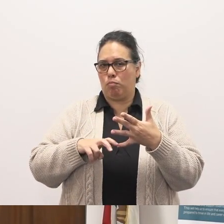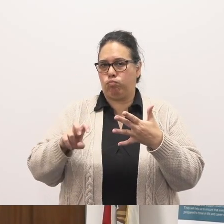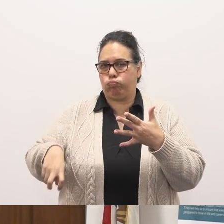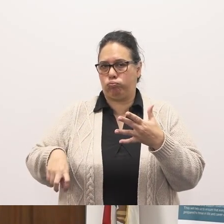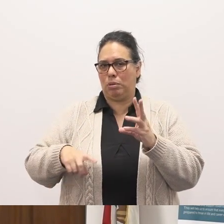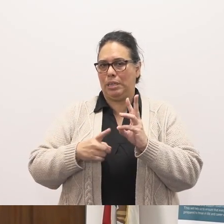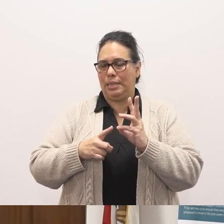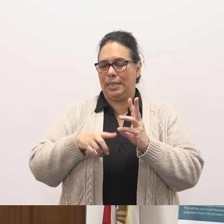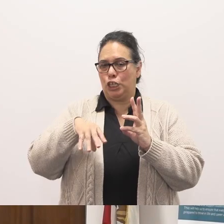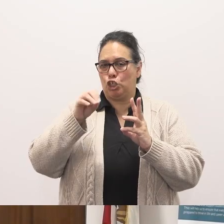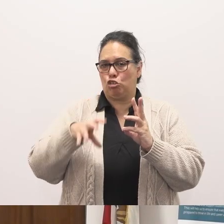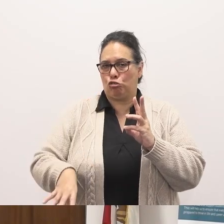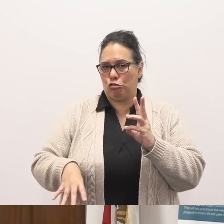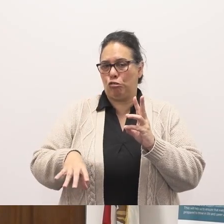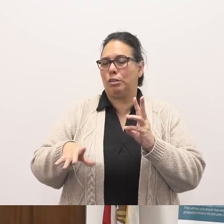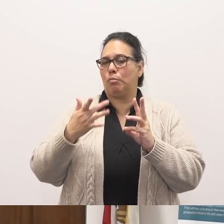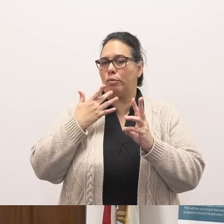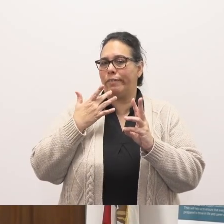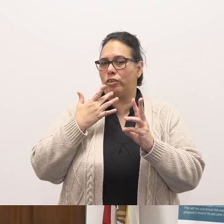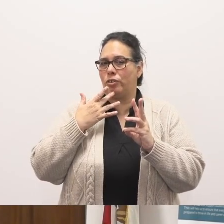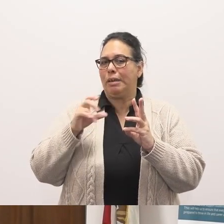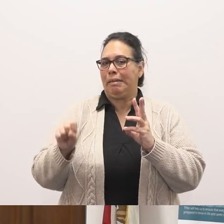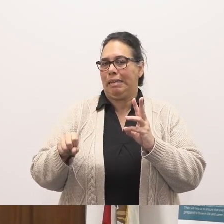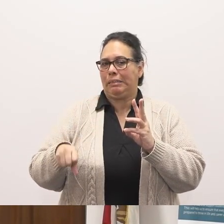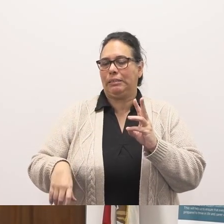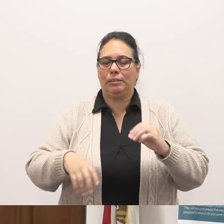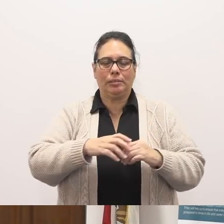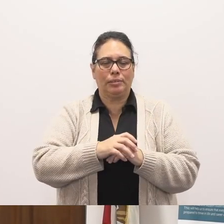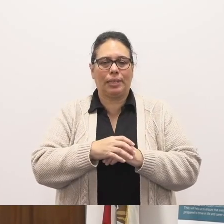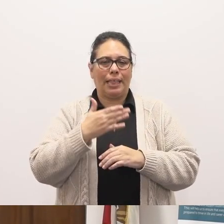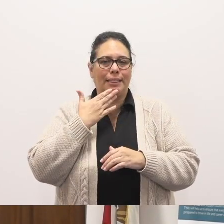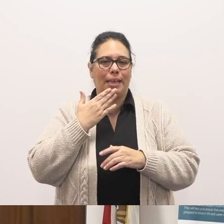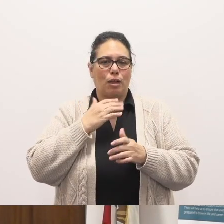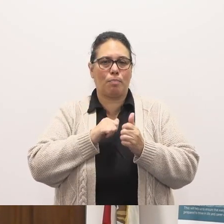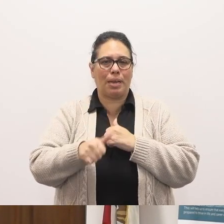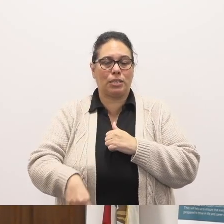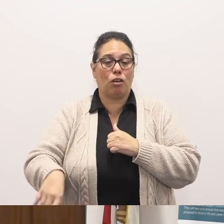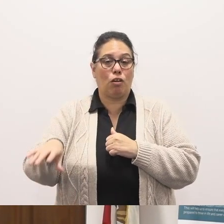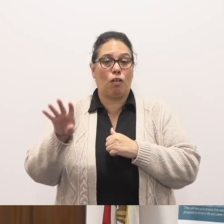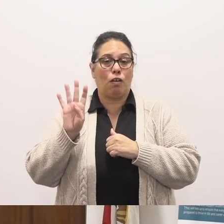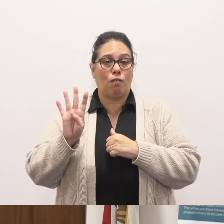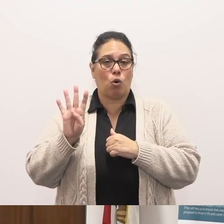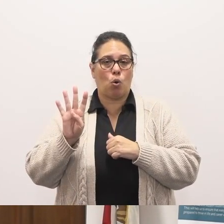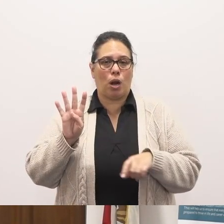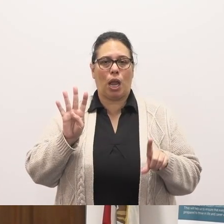And student member Arroyo, preferential vote. Aye. Thank you. That passes 4 with one abstention.